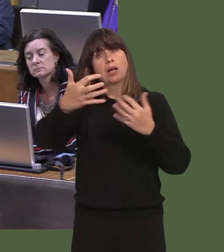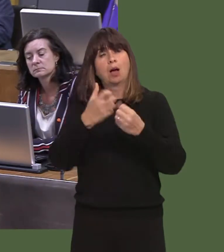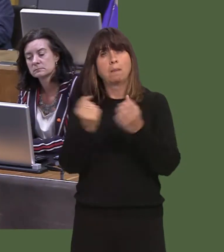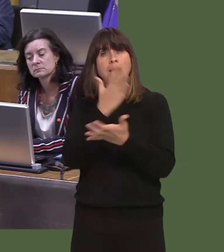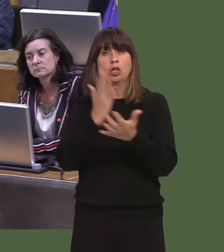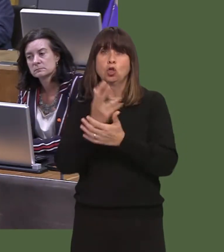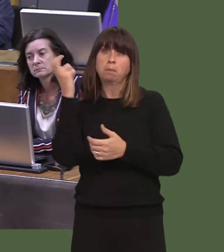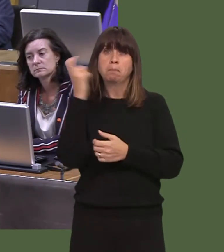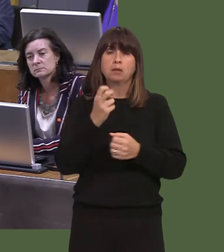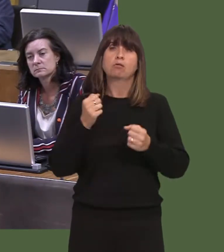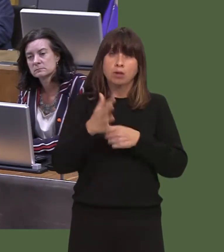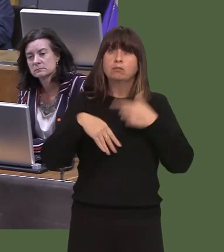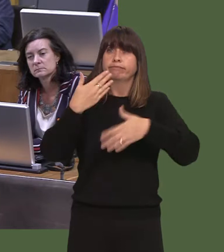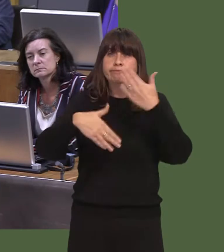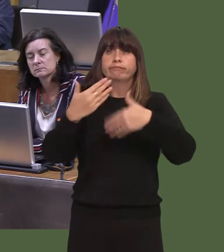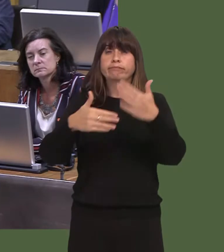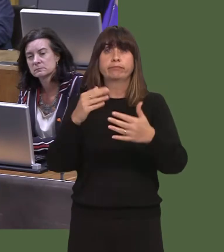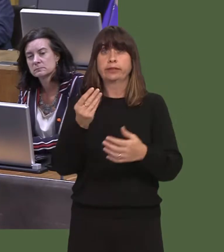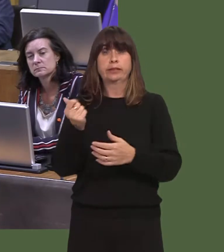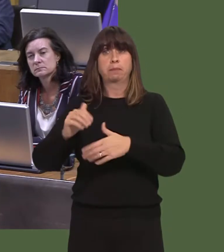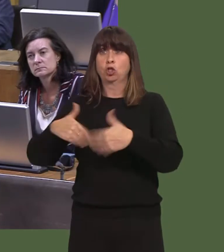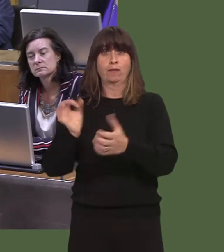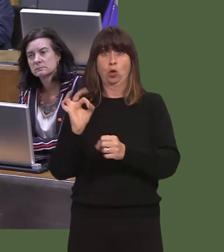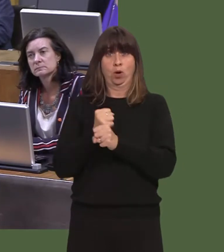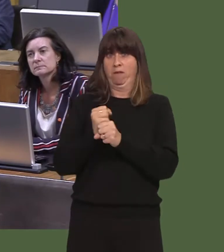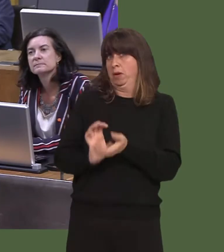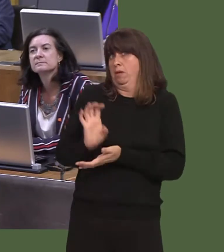of service where that service is not subsidised and where, of course, the private operator can do however they want.